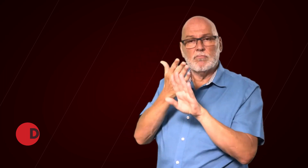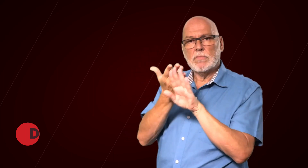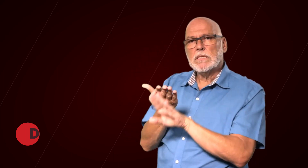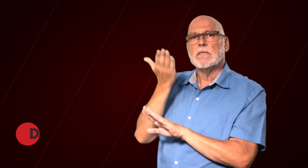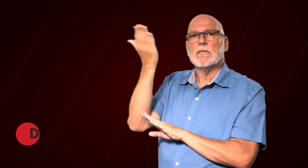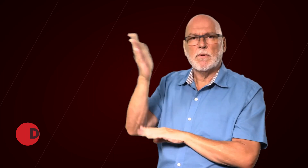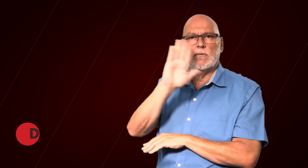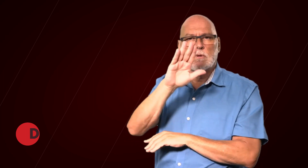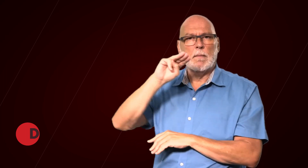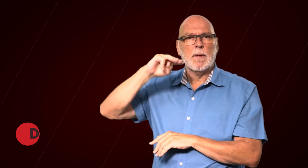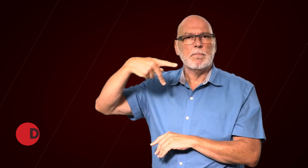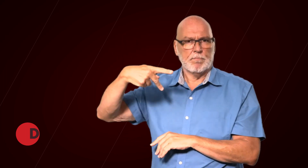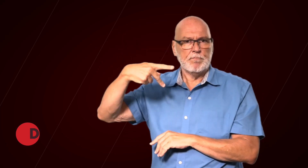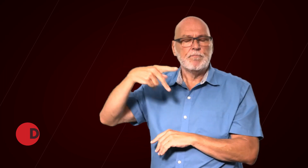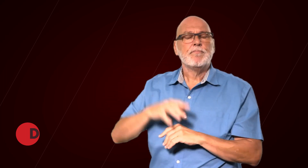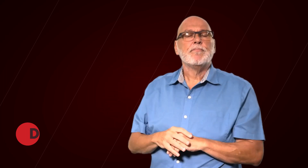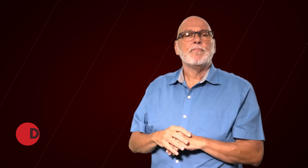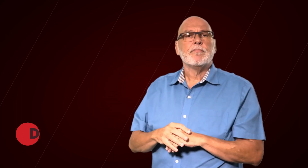and then submit it to your MP.